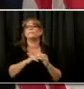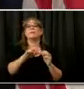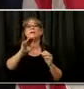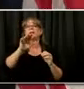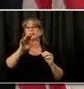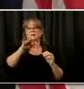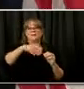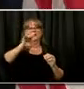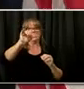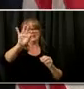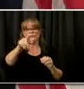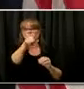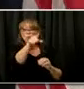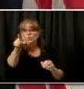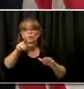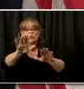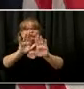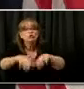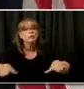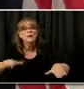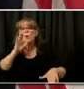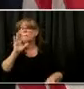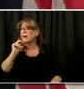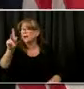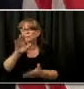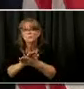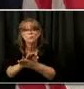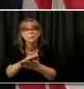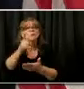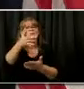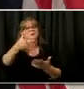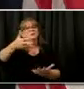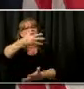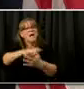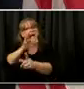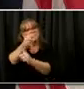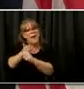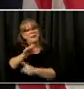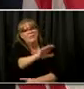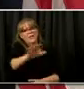with other students uh even remote interaction and they lack social support like connections